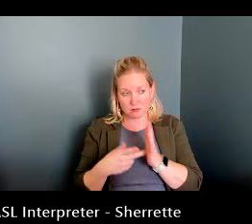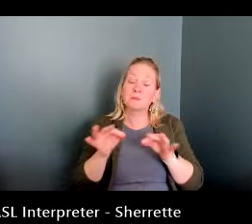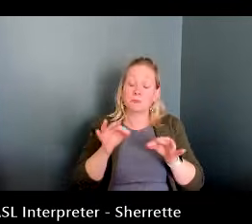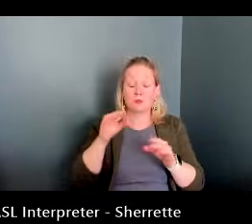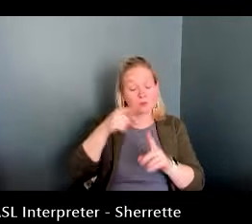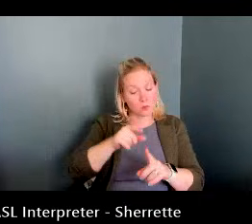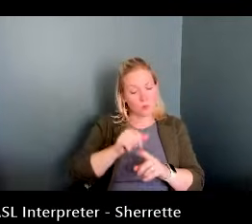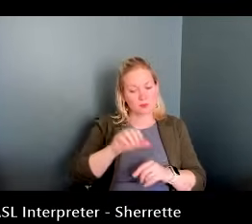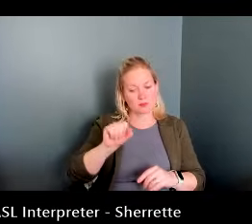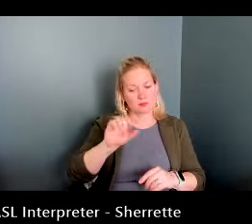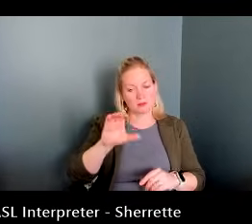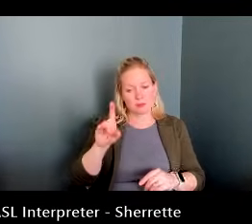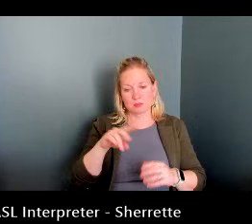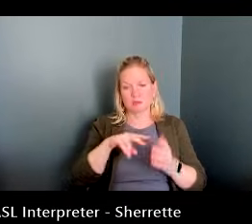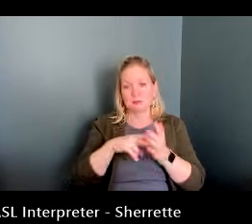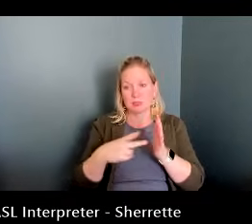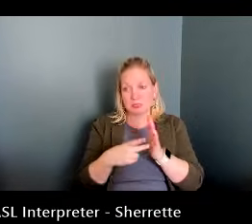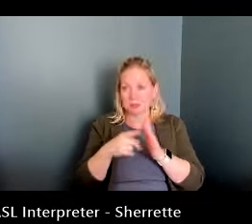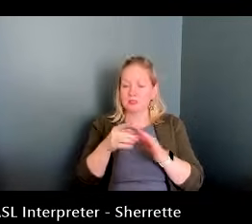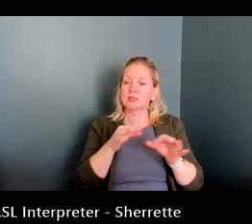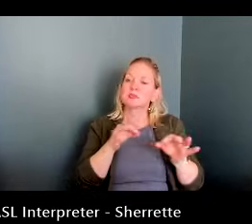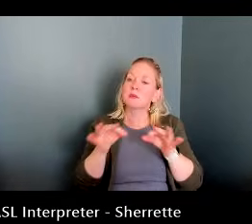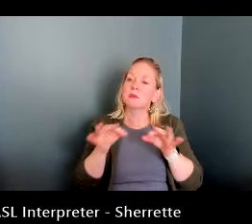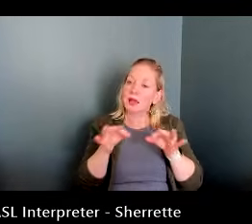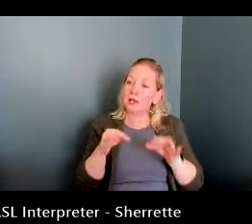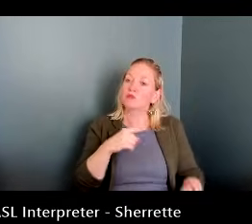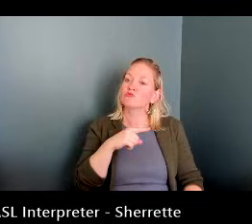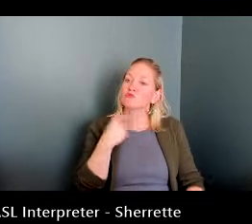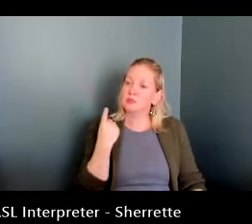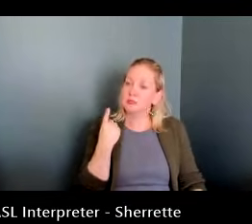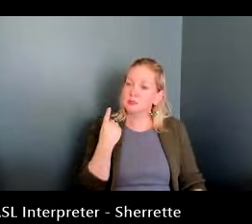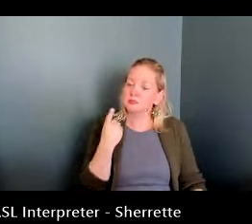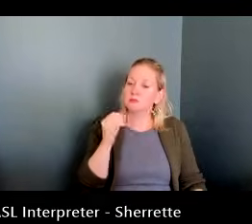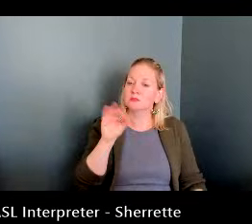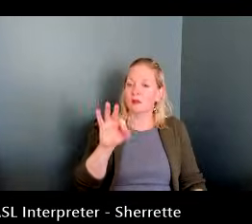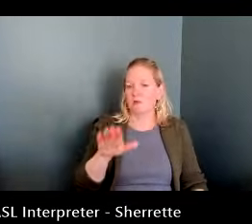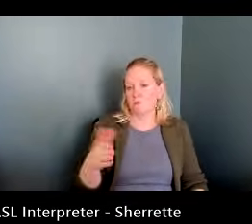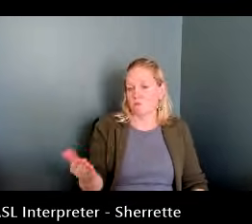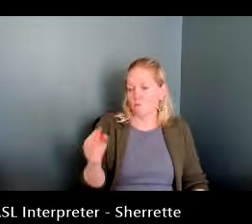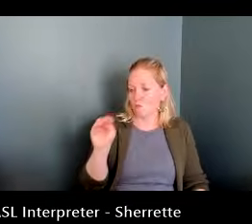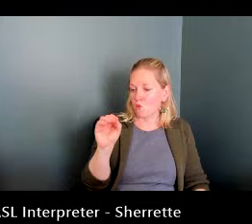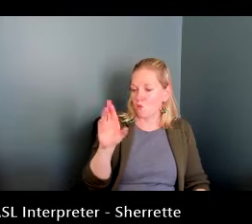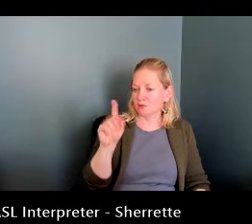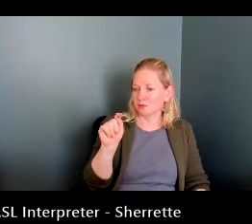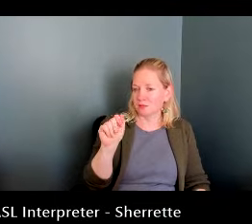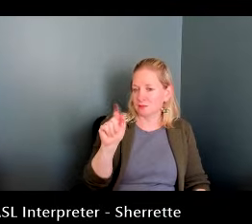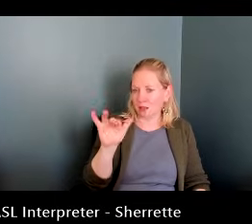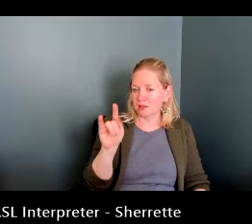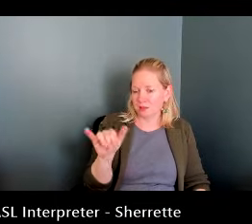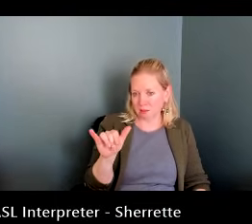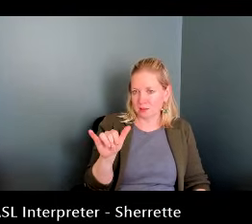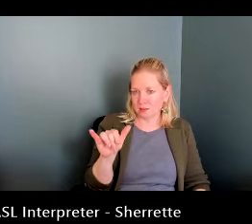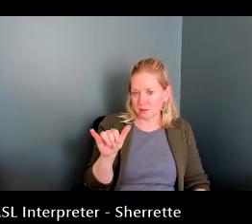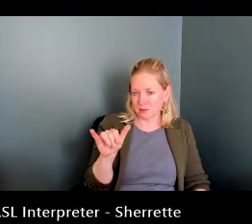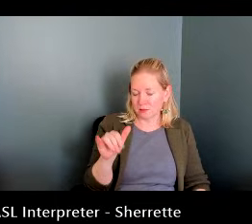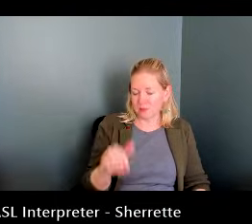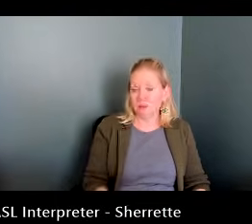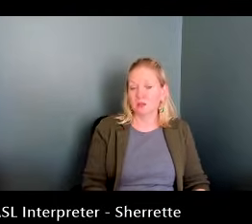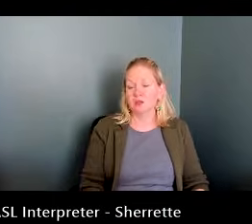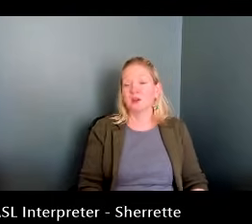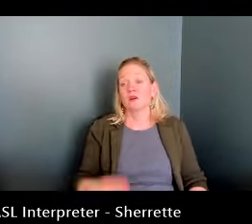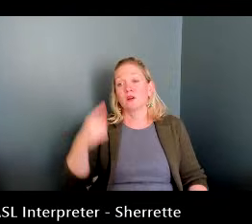explaining the risks of mortality due to the disease. And in adults, the mortality risks